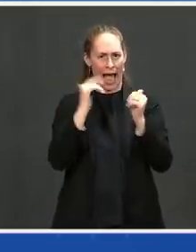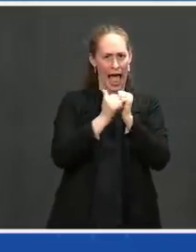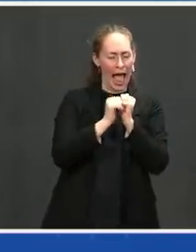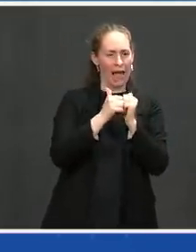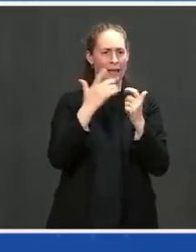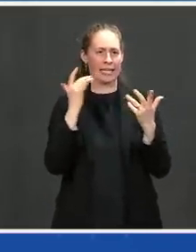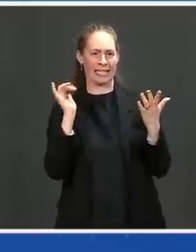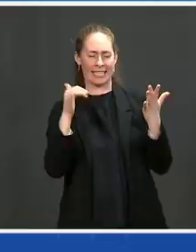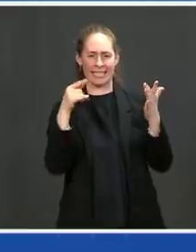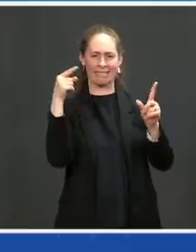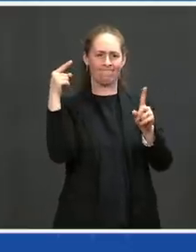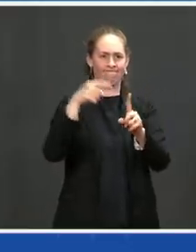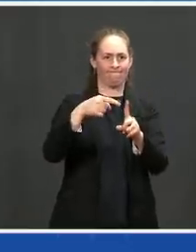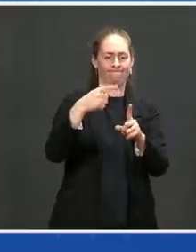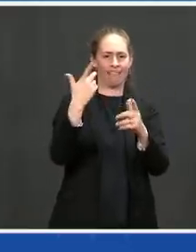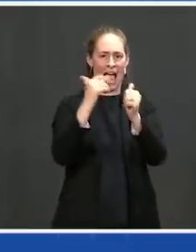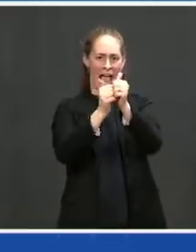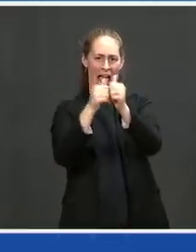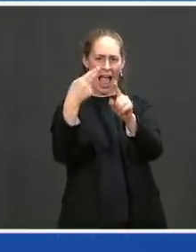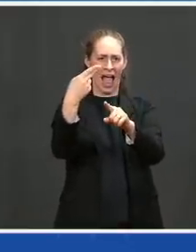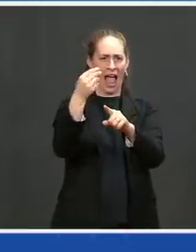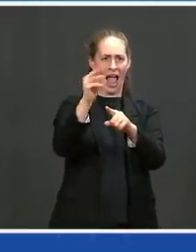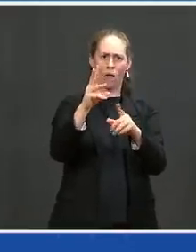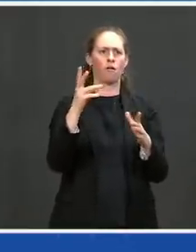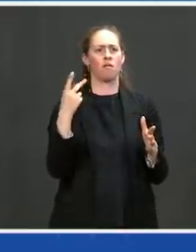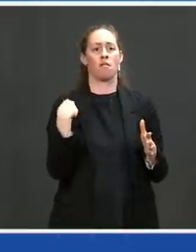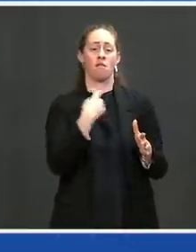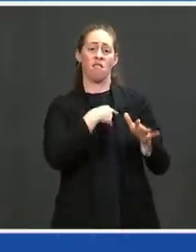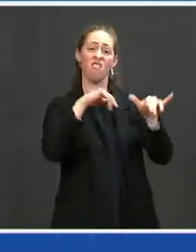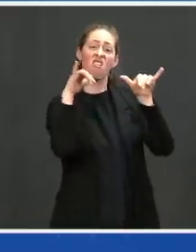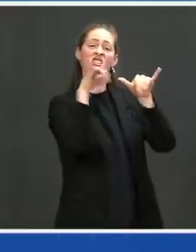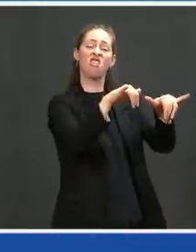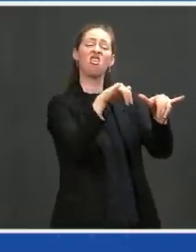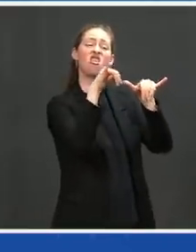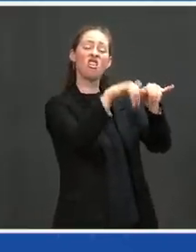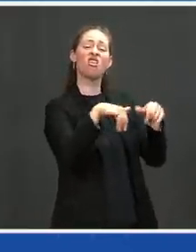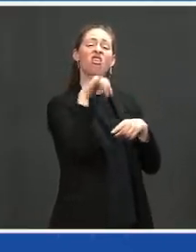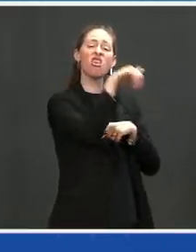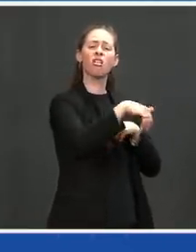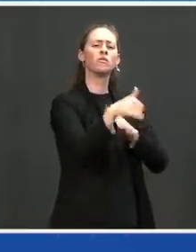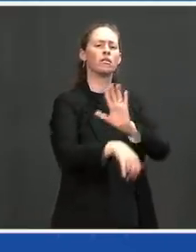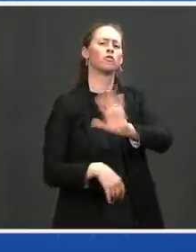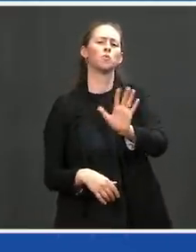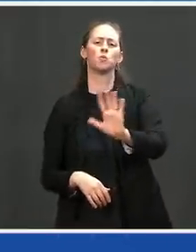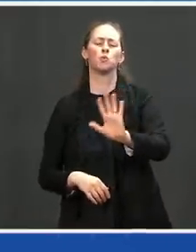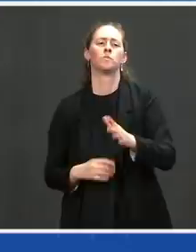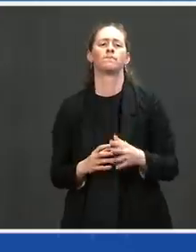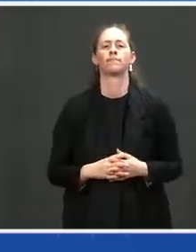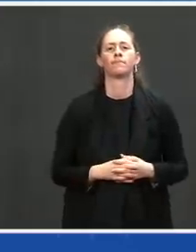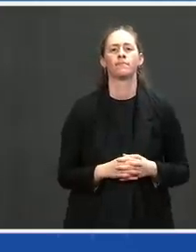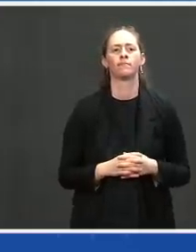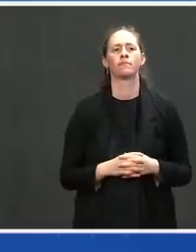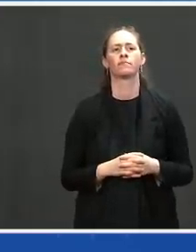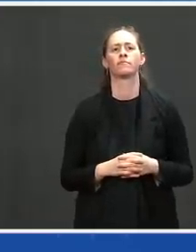But we are not staying a long time. The Press: You just said "if we leave." Do you think it's possible that we -- The President: We will leave.